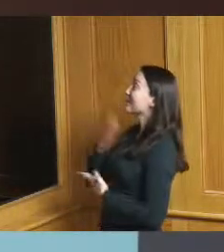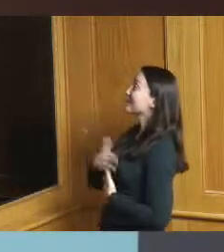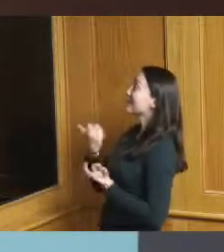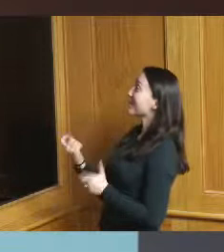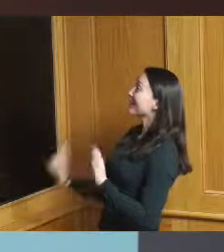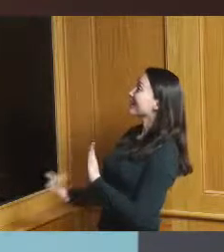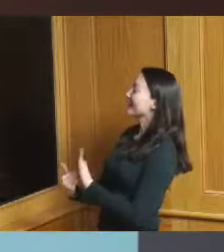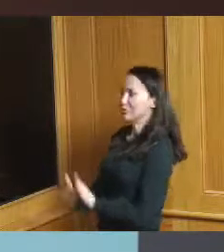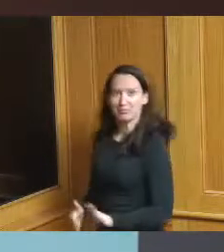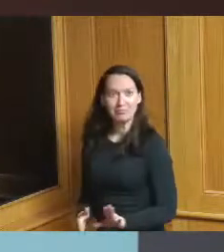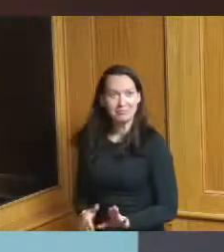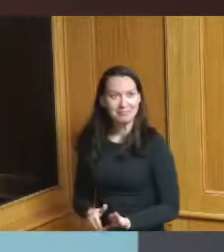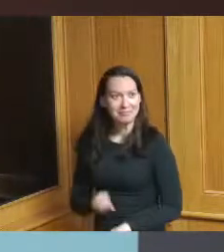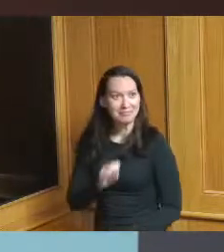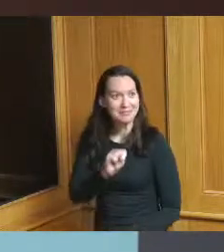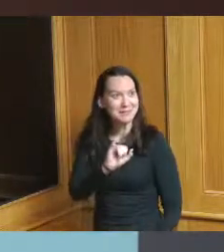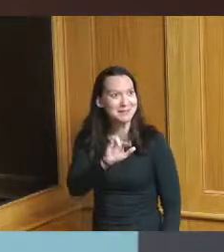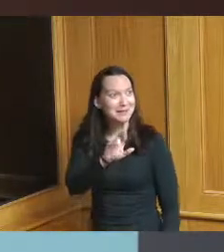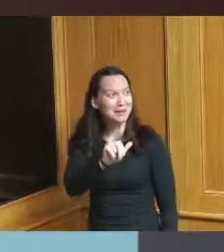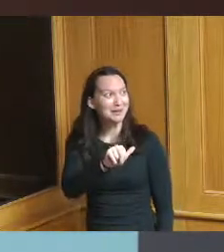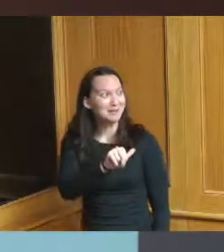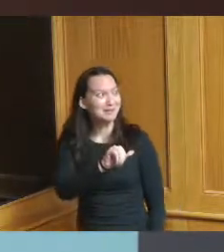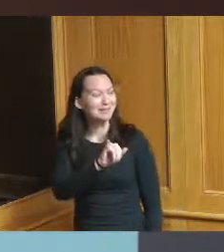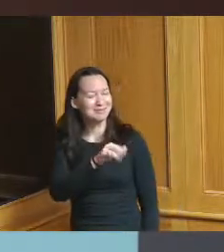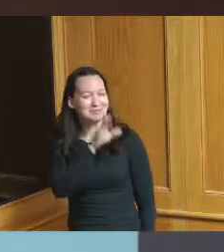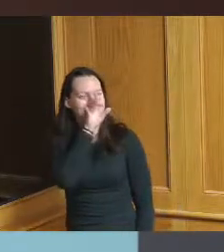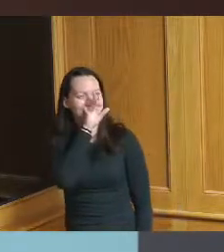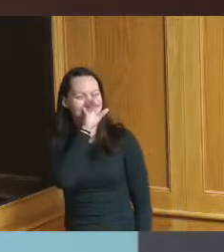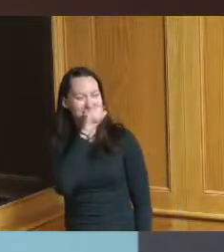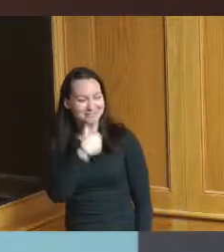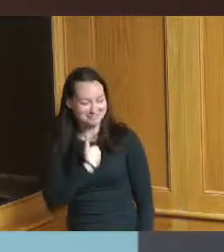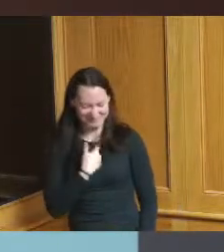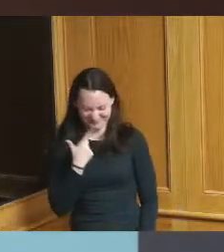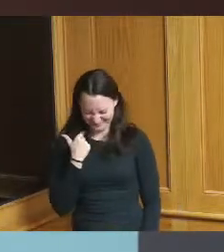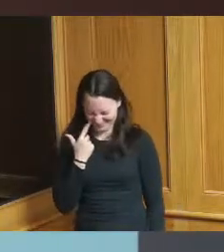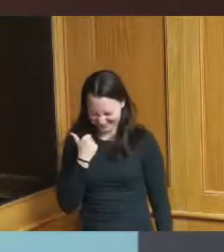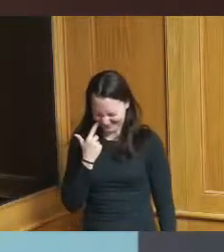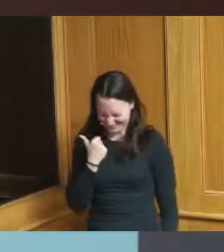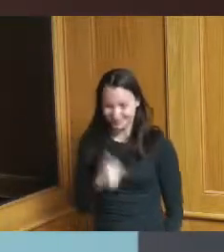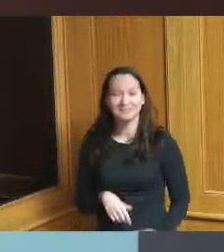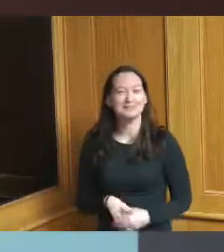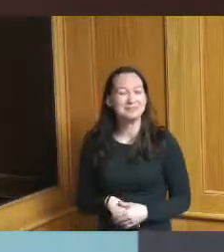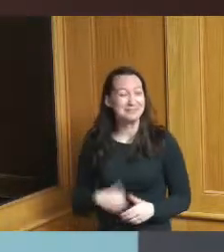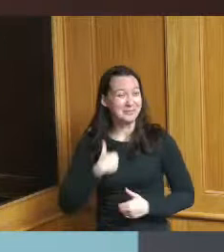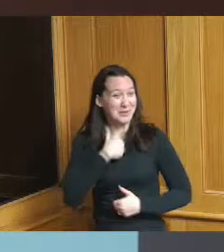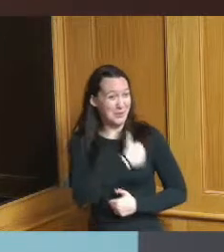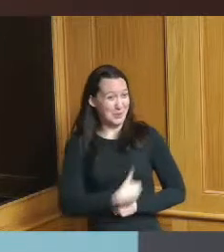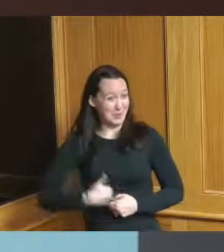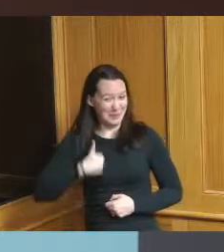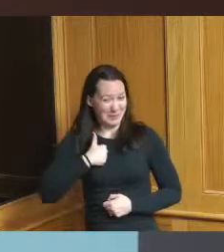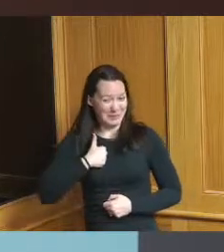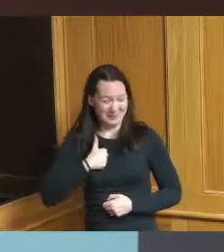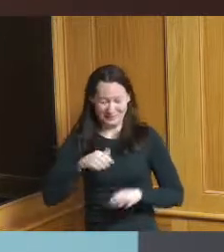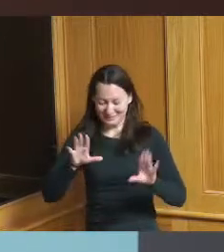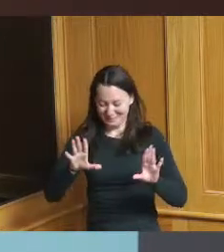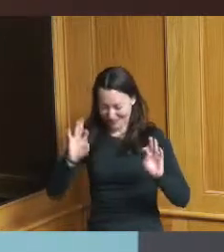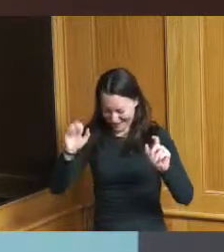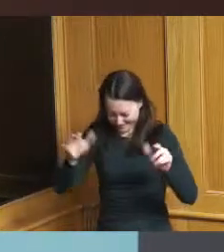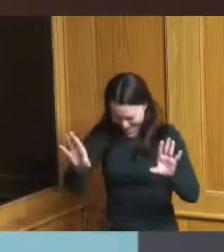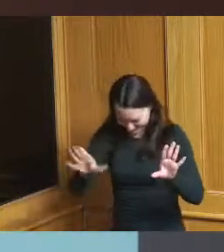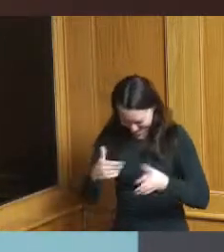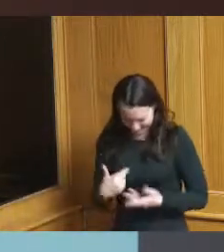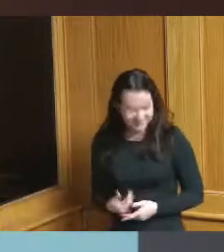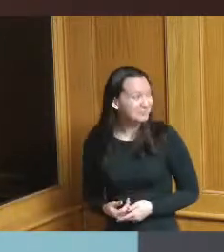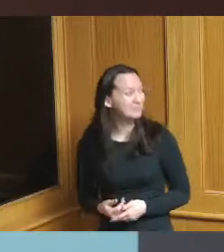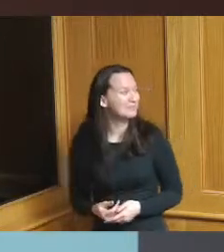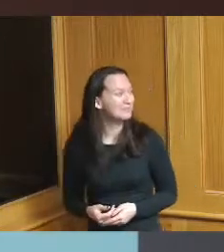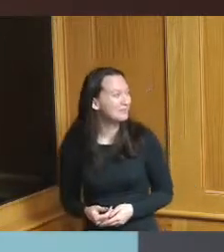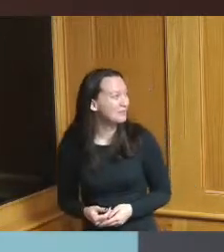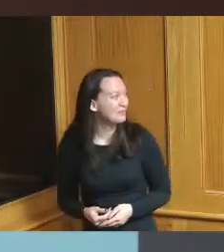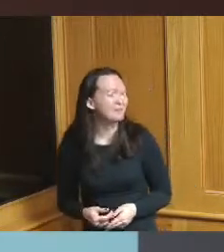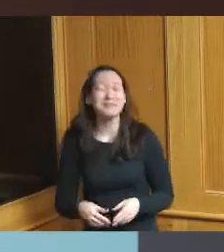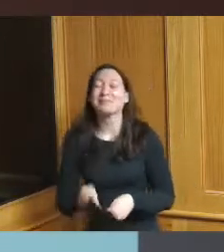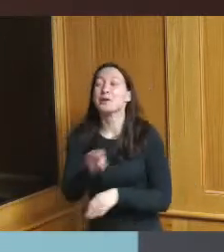I'm sorry Siri spoke to me so sorry oh my goodness okay so this percentage is higher than the county